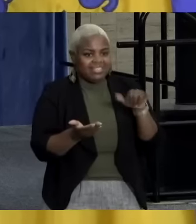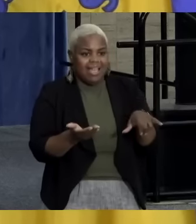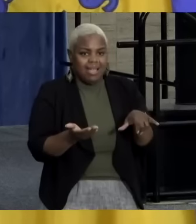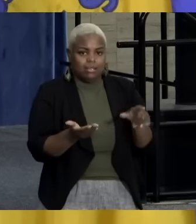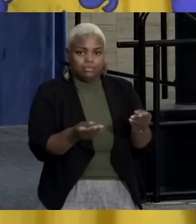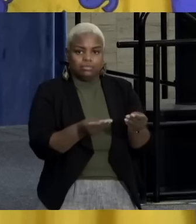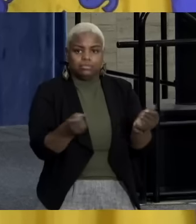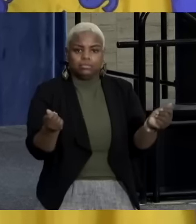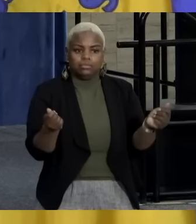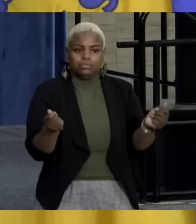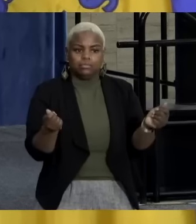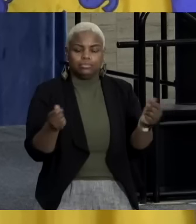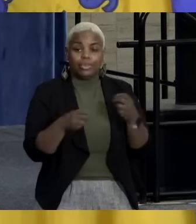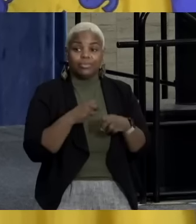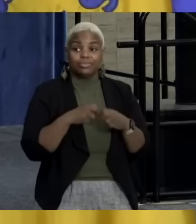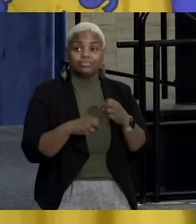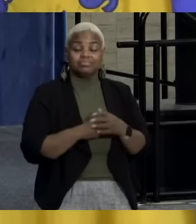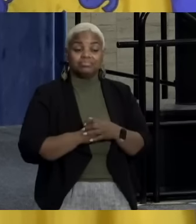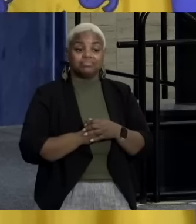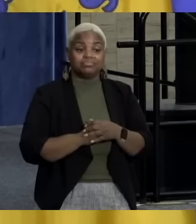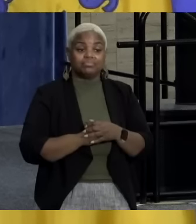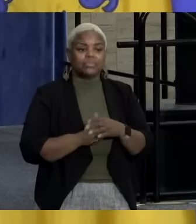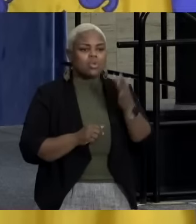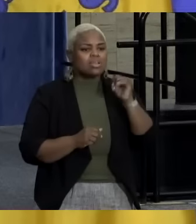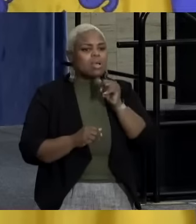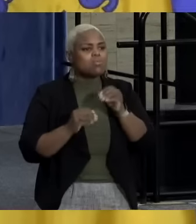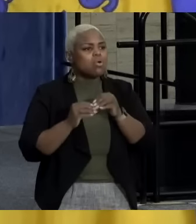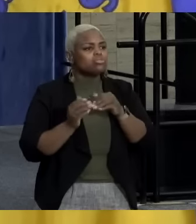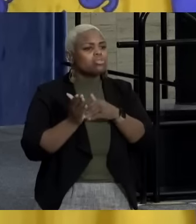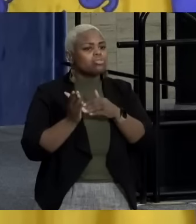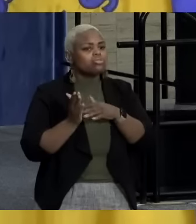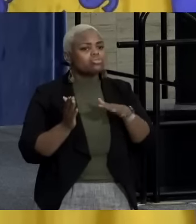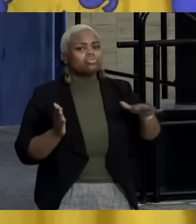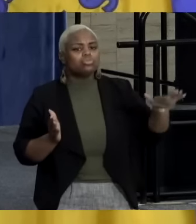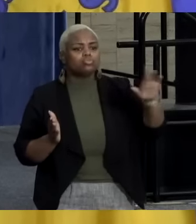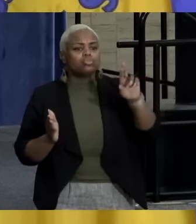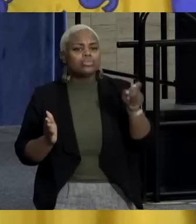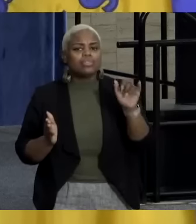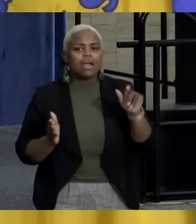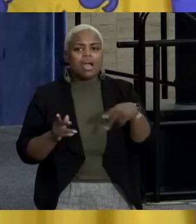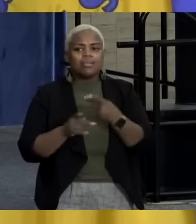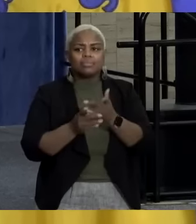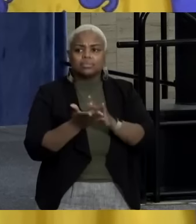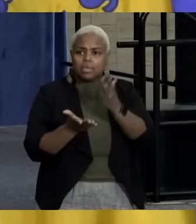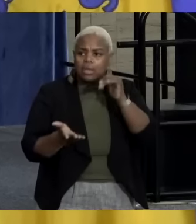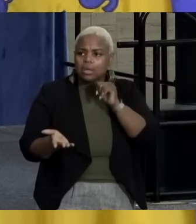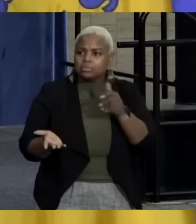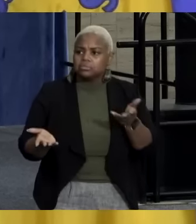So why aren't more doctors prescribing this life-saving medication? Because until today,